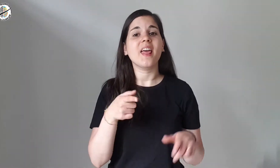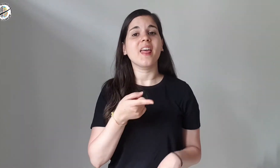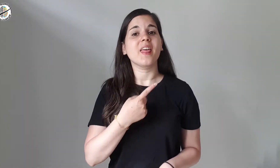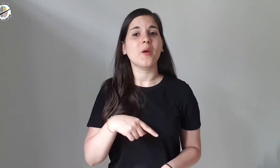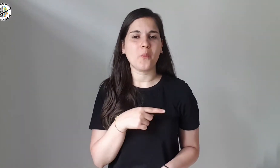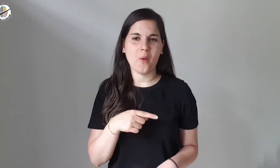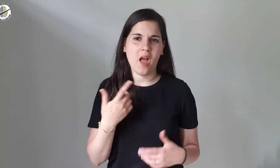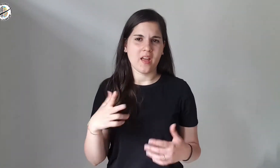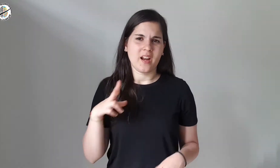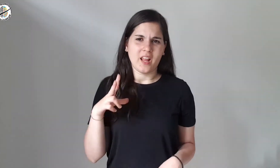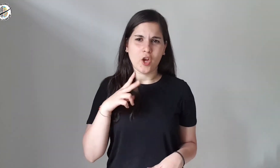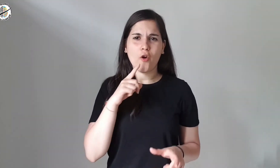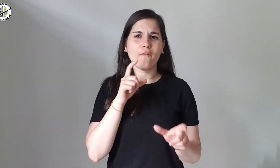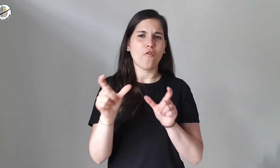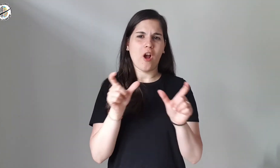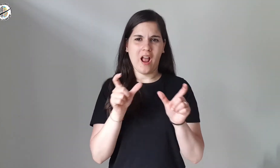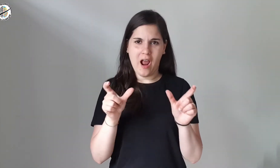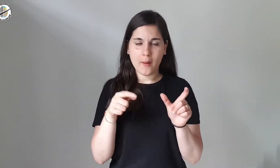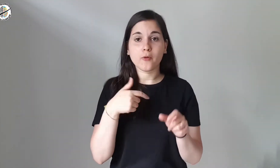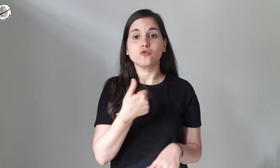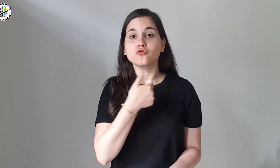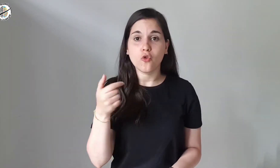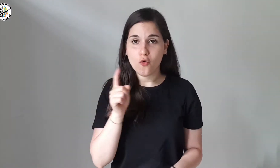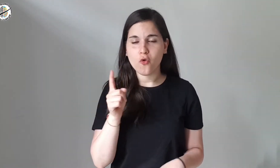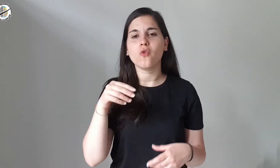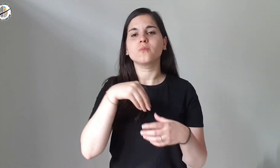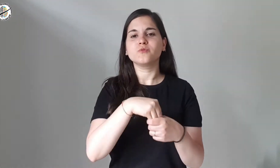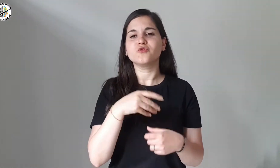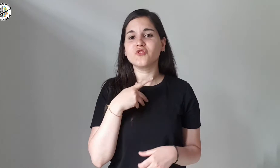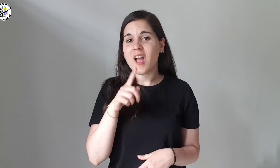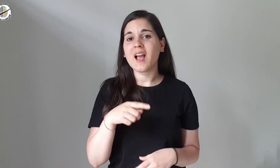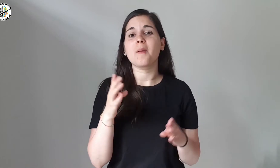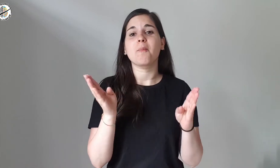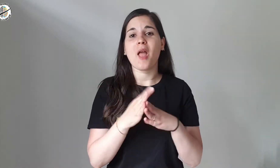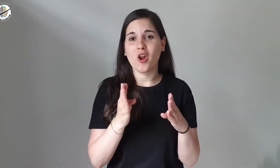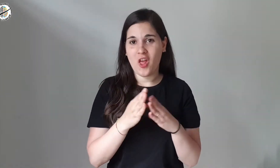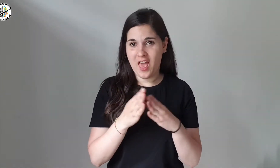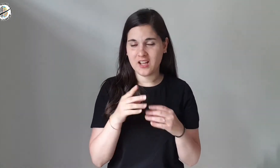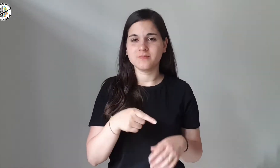Our language is full of words including swear words,